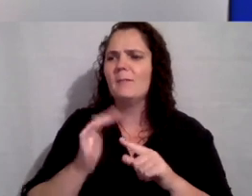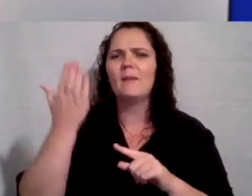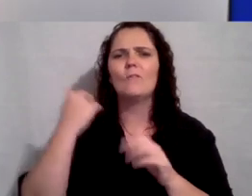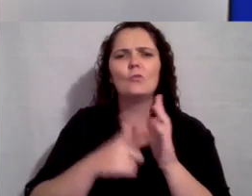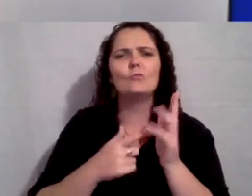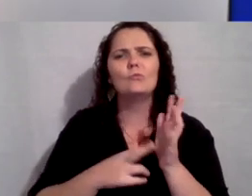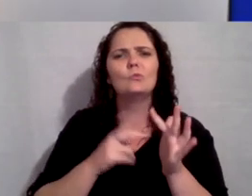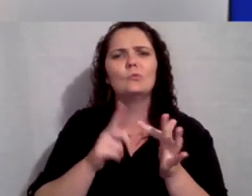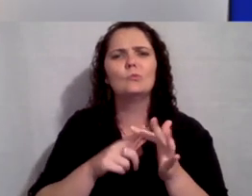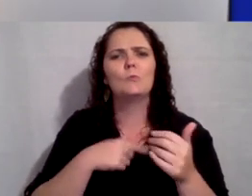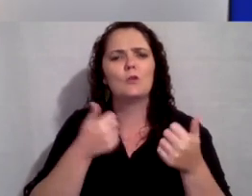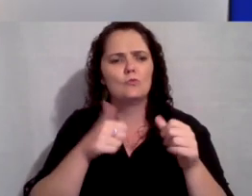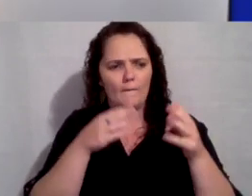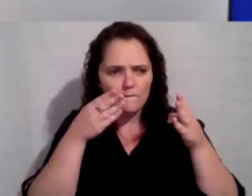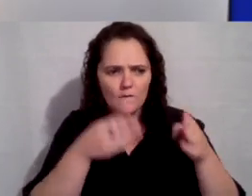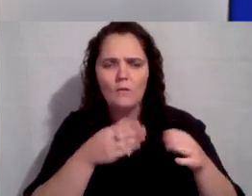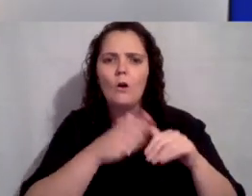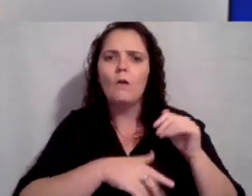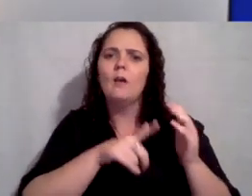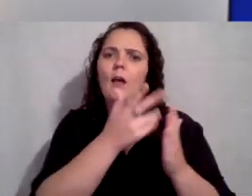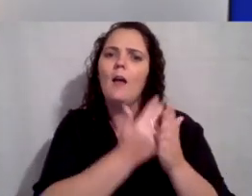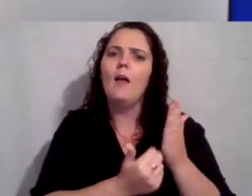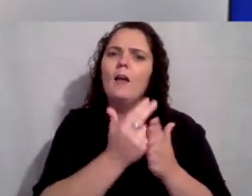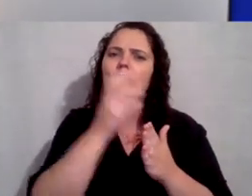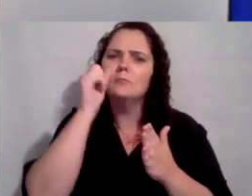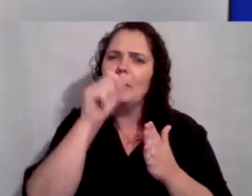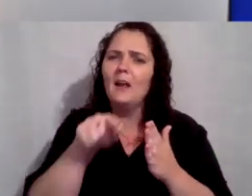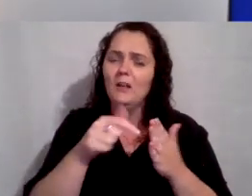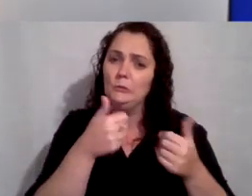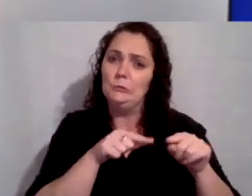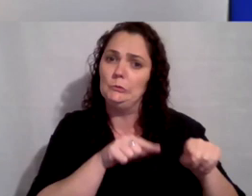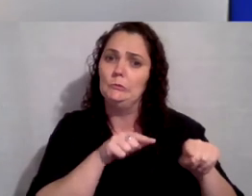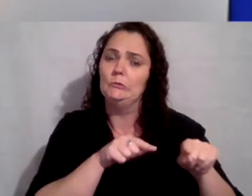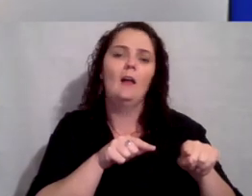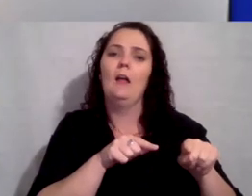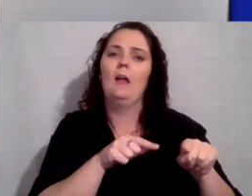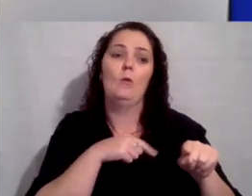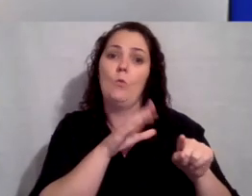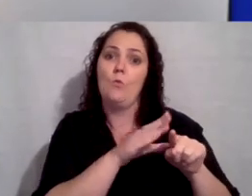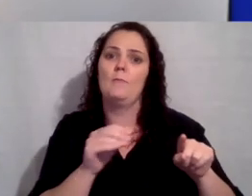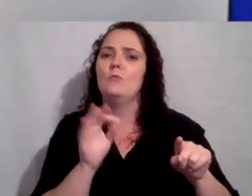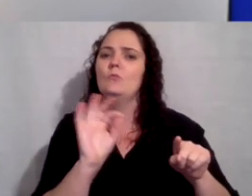at drawings from the collection actually using those as subject matter. We're not going to be doing that tonight. I’m going to be showing you these drawings as references,